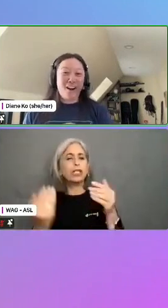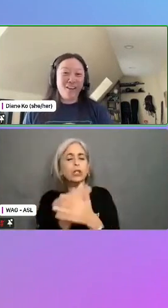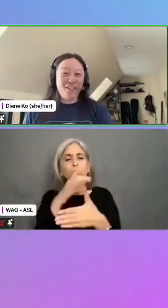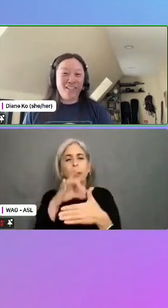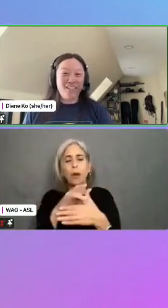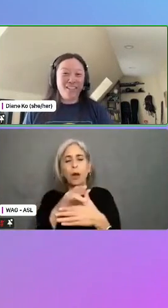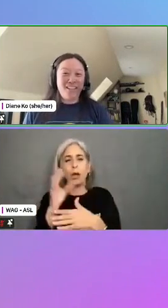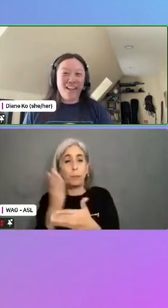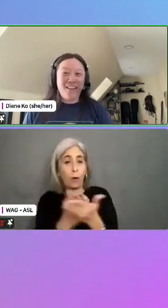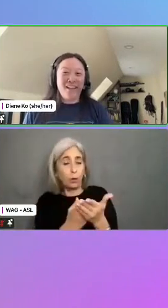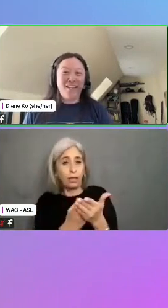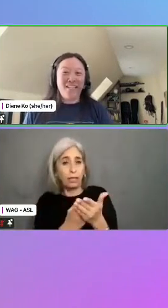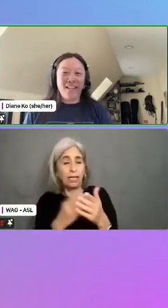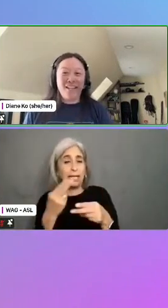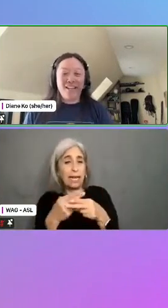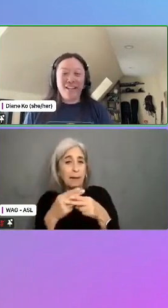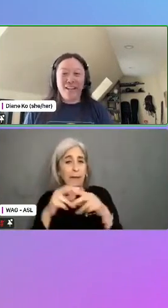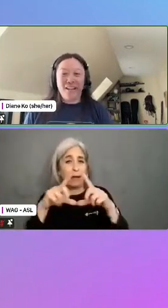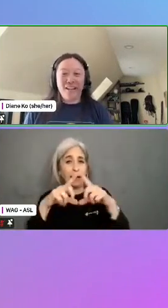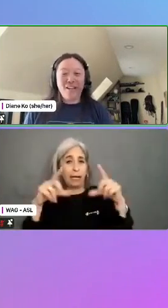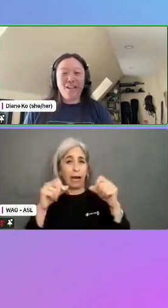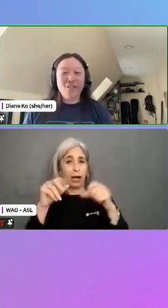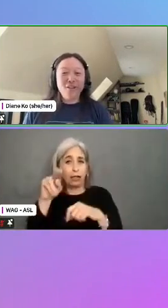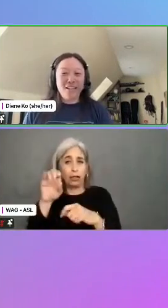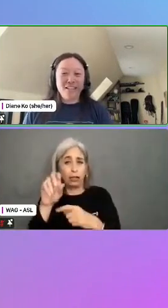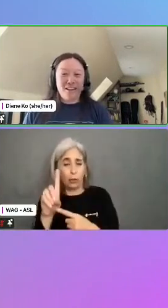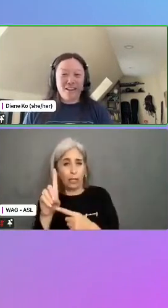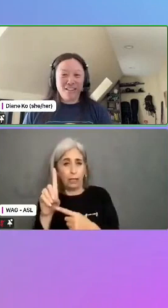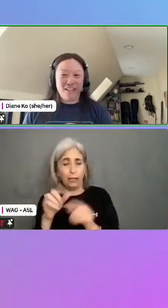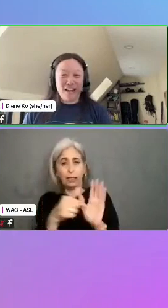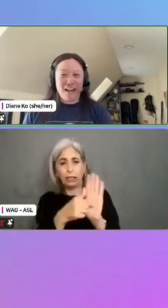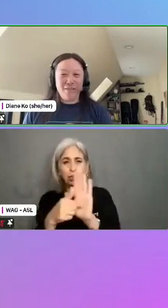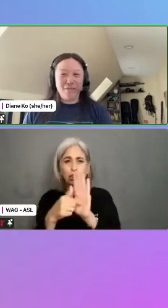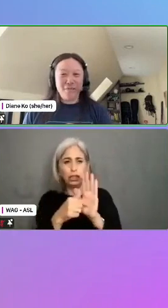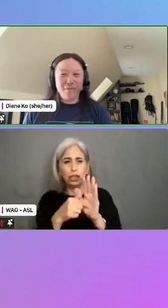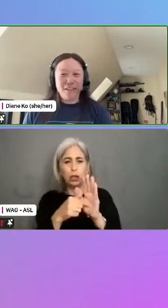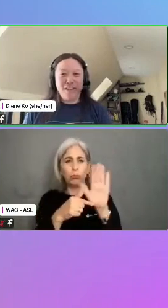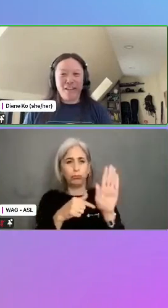use a string value that matches an HTML element name and use the variable name as